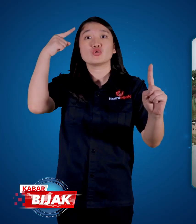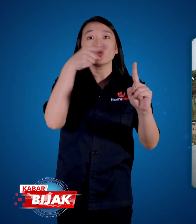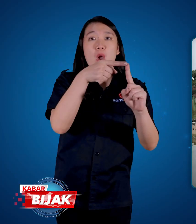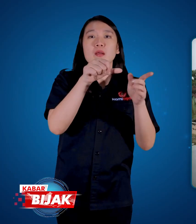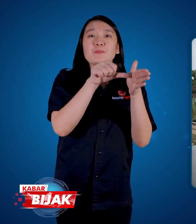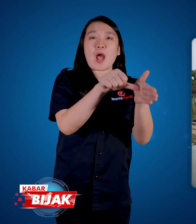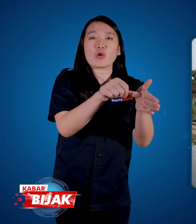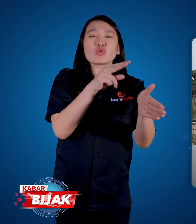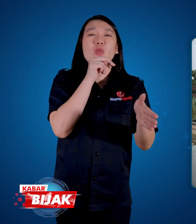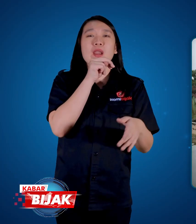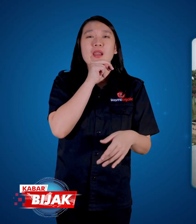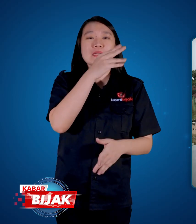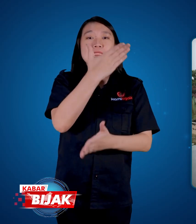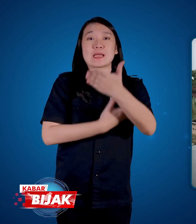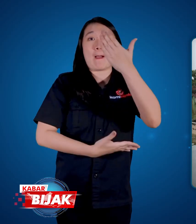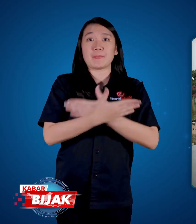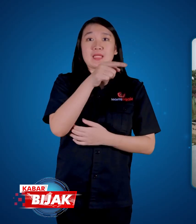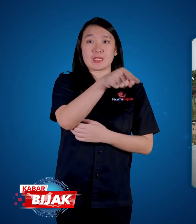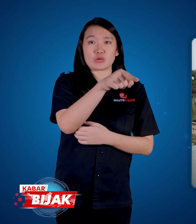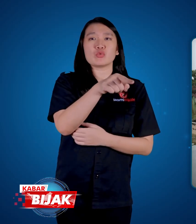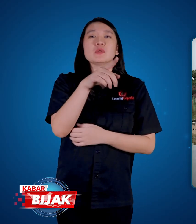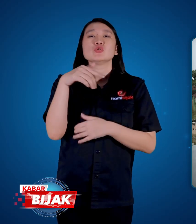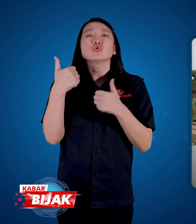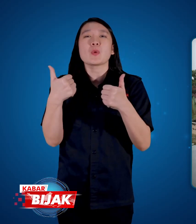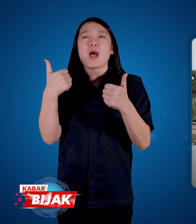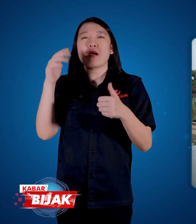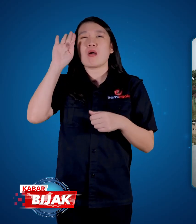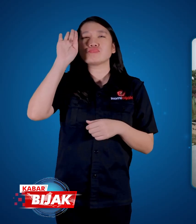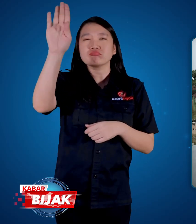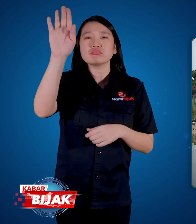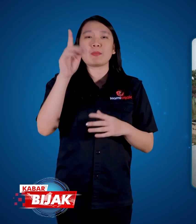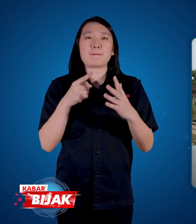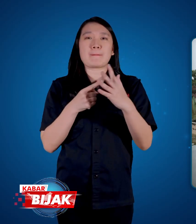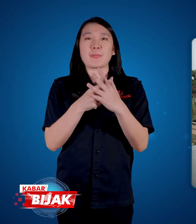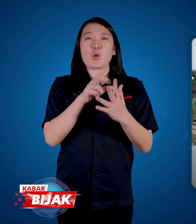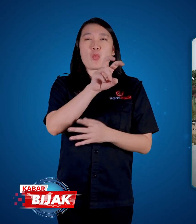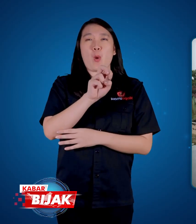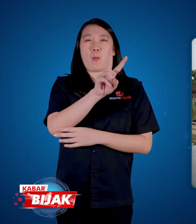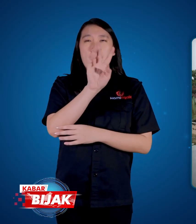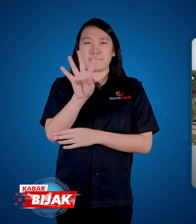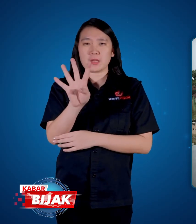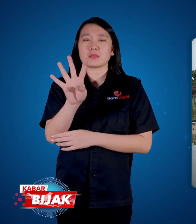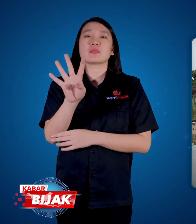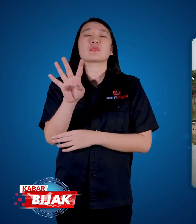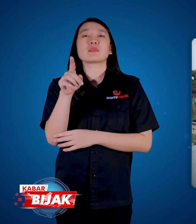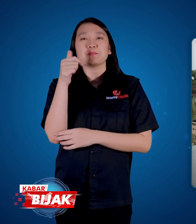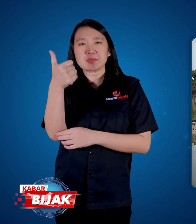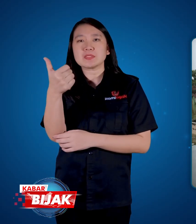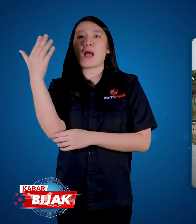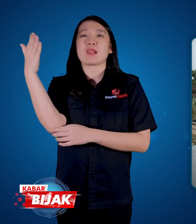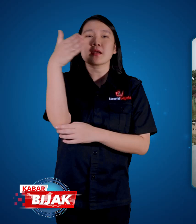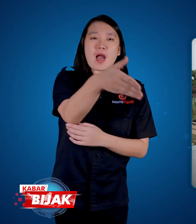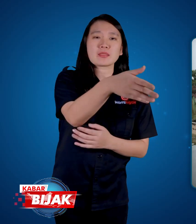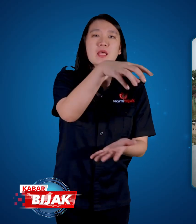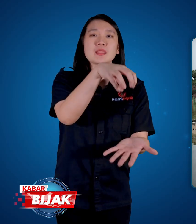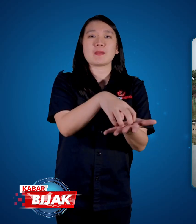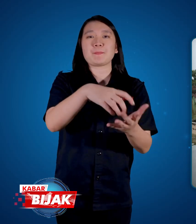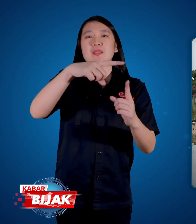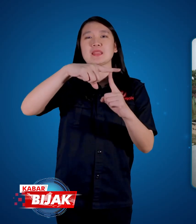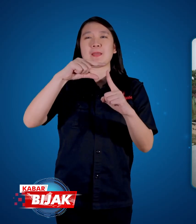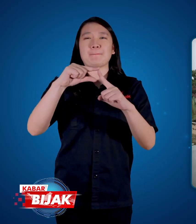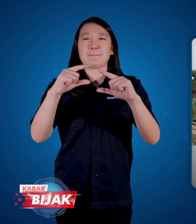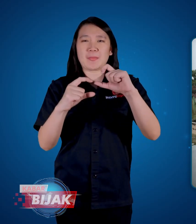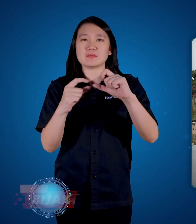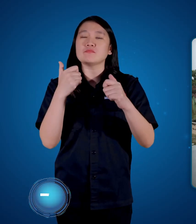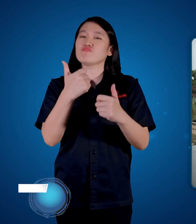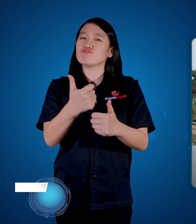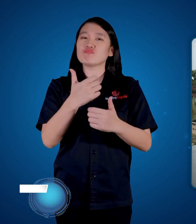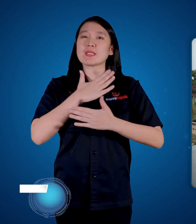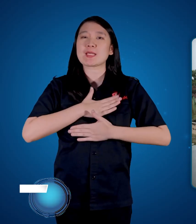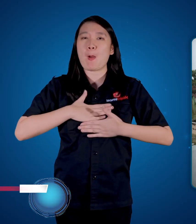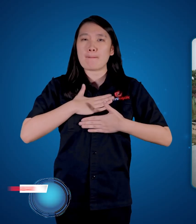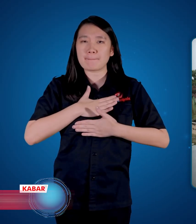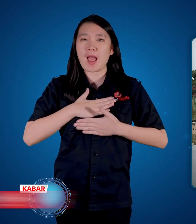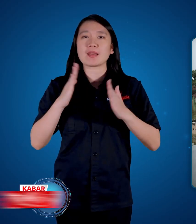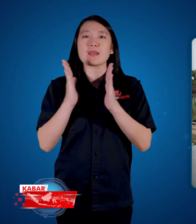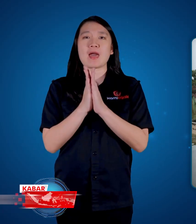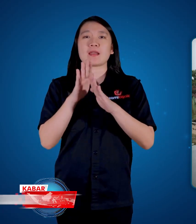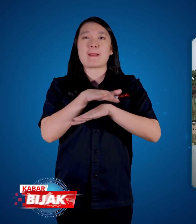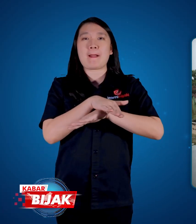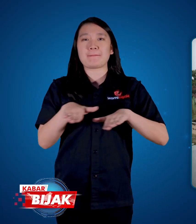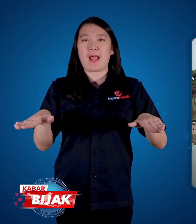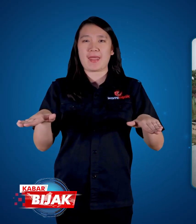The aim is to help the disabled grandmother so that later in the elections 2024, grandmothers can come to the polling stations comfortably and safely.